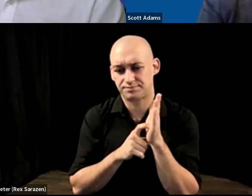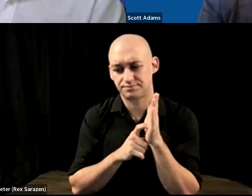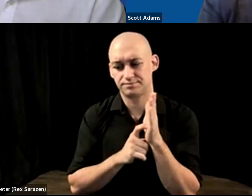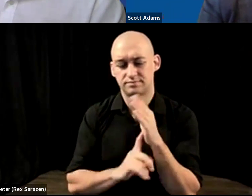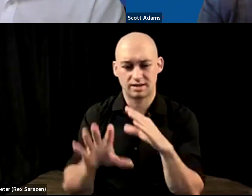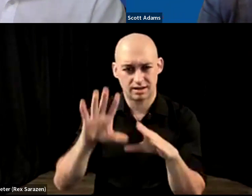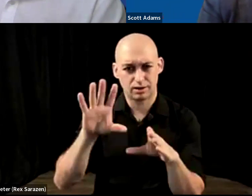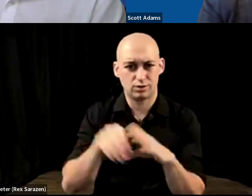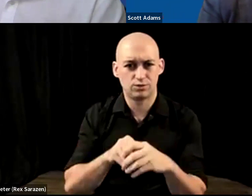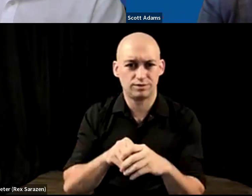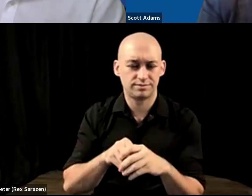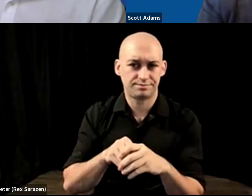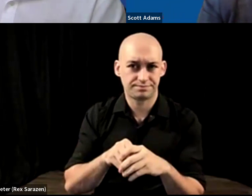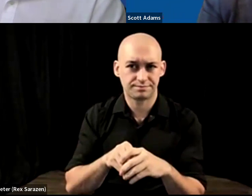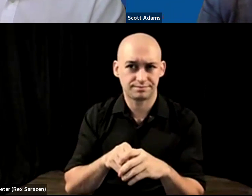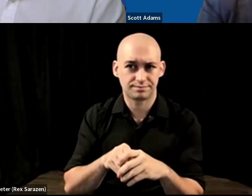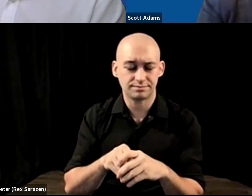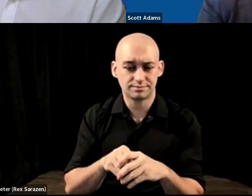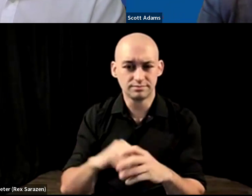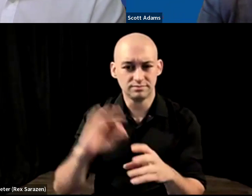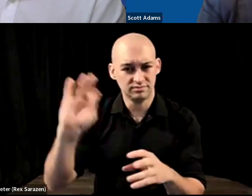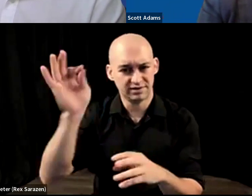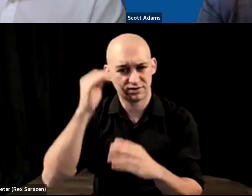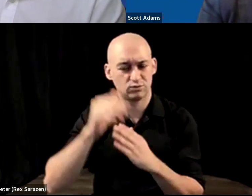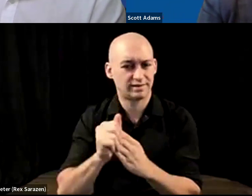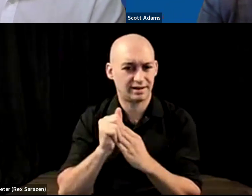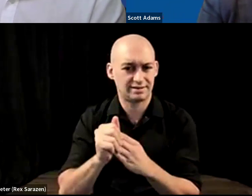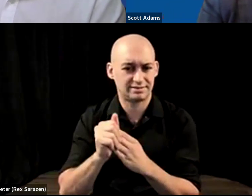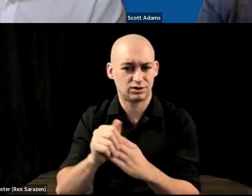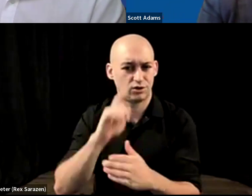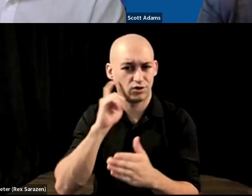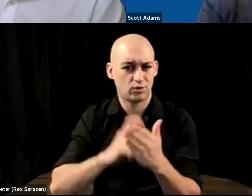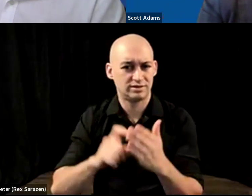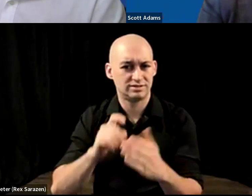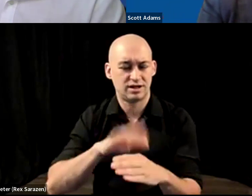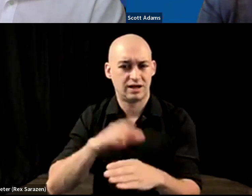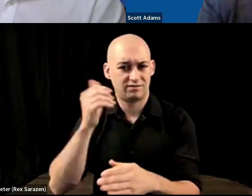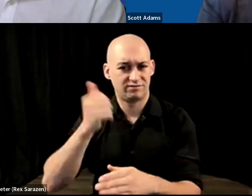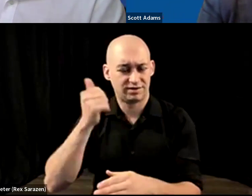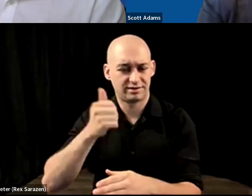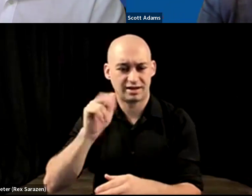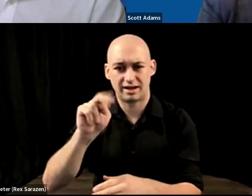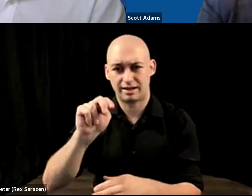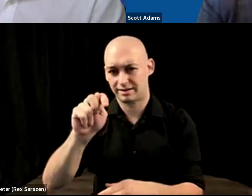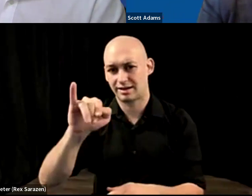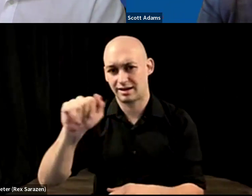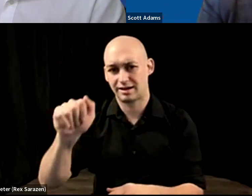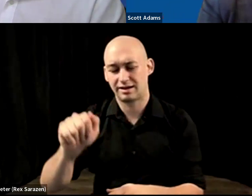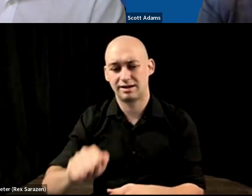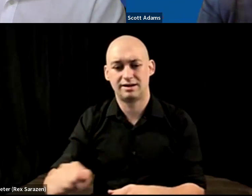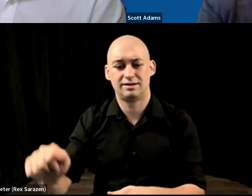in the federal guidance for the notice of funding opportunity from the NTIA. It is our